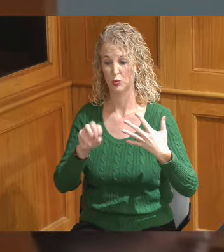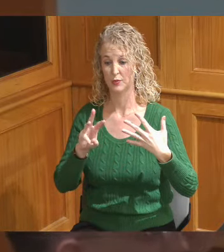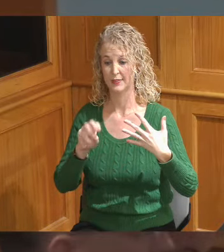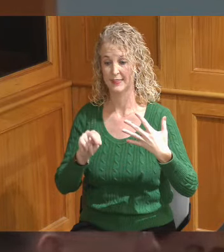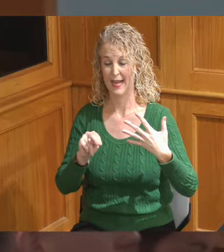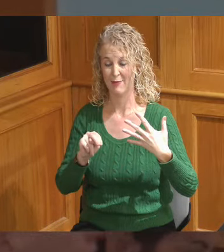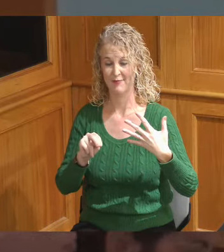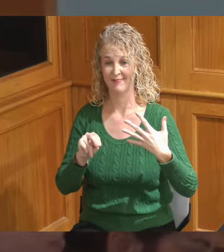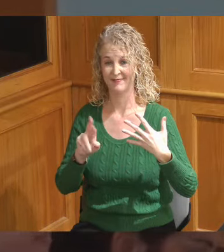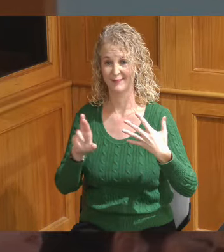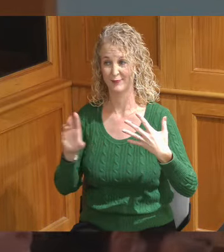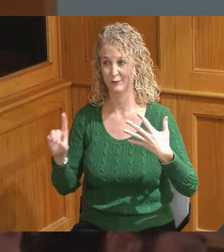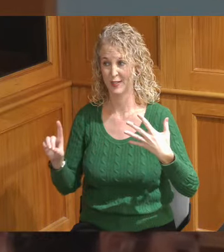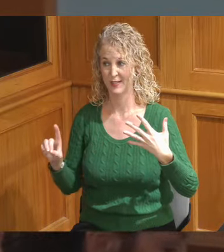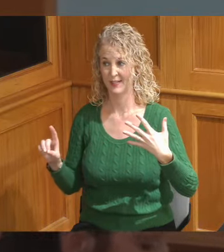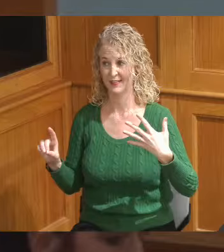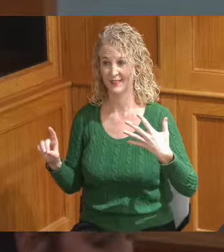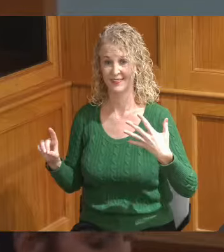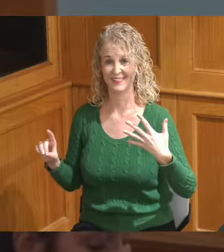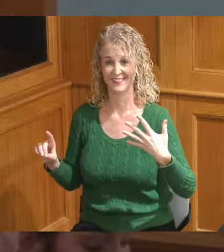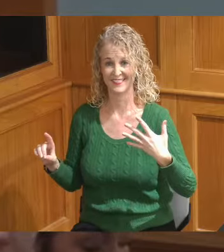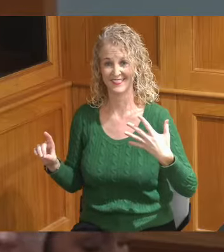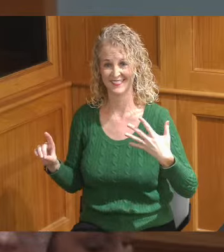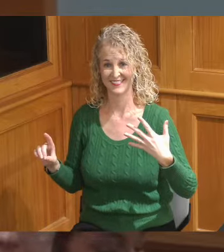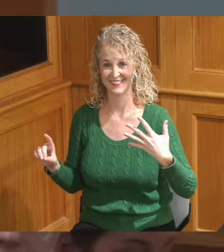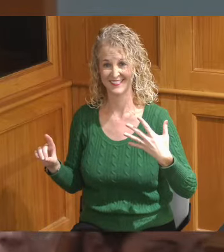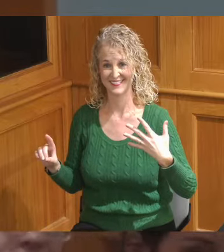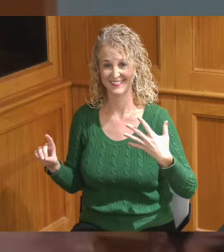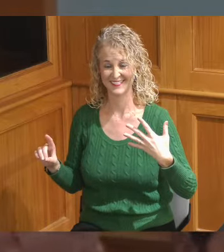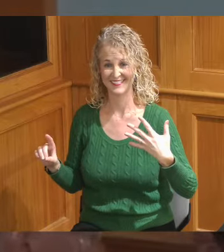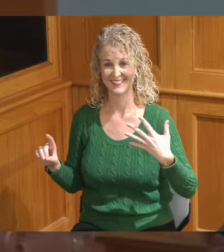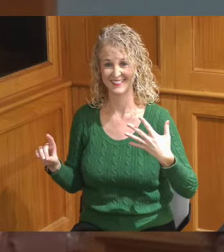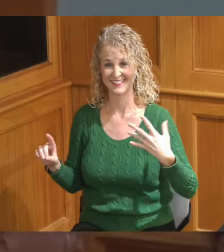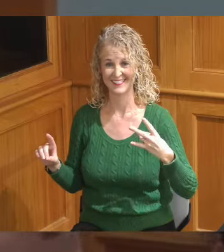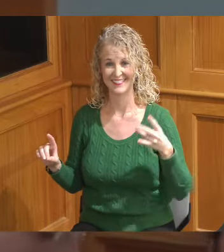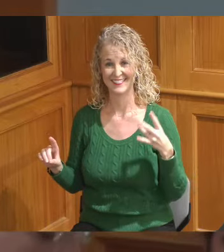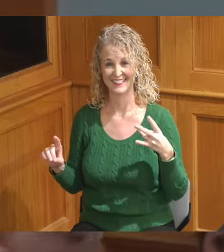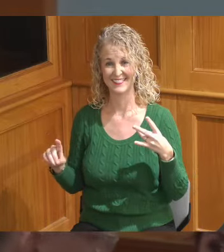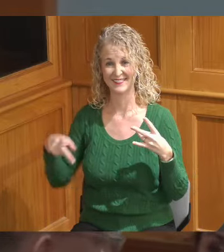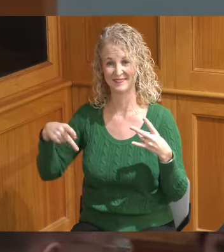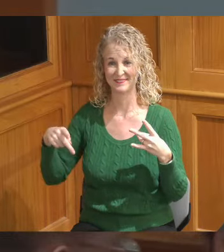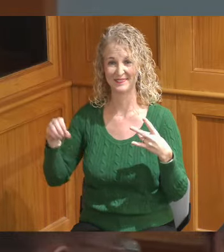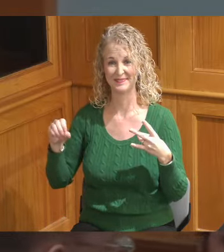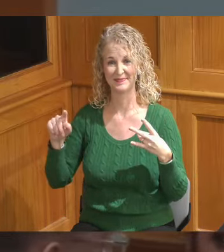to Ragland, which is approximately two thirds of the roadway for New Town. Pottinger Road Stout